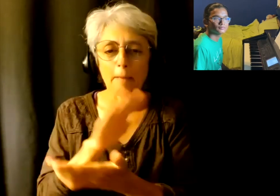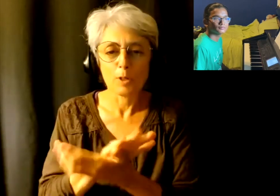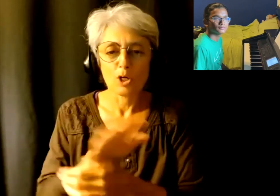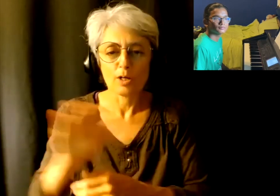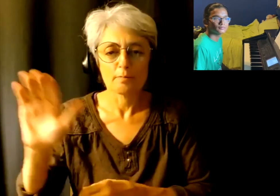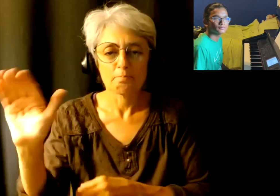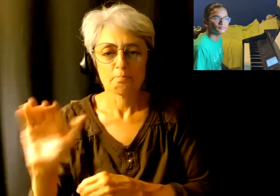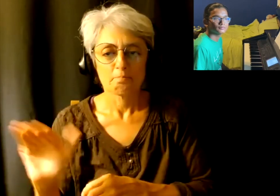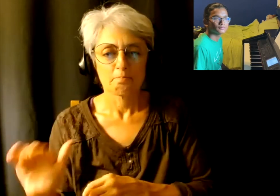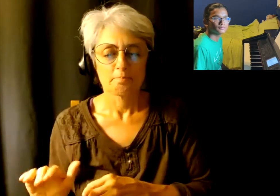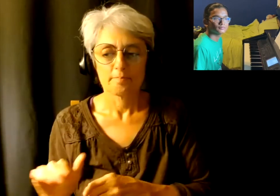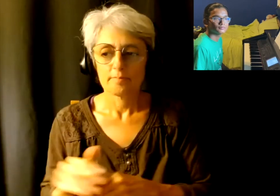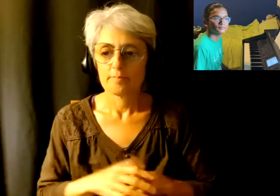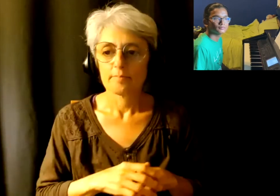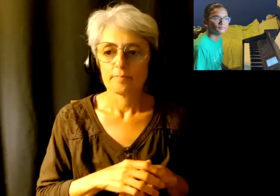Sid: And do you still do piano now?